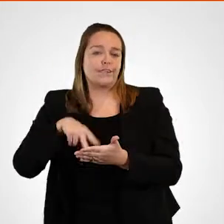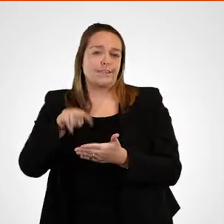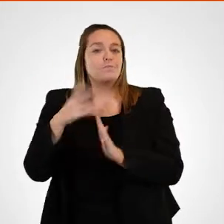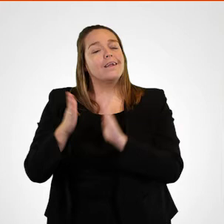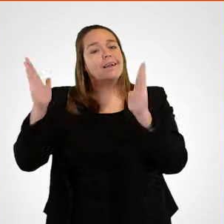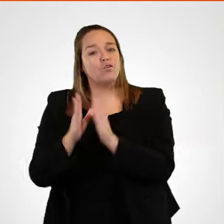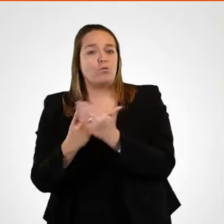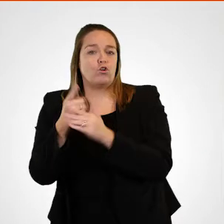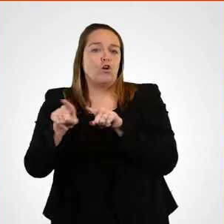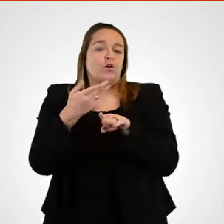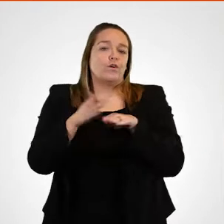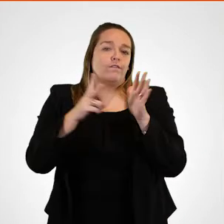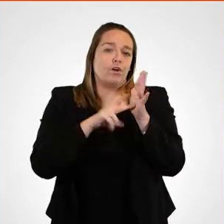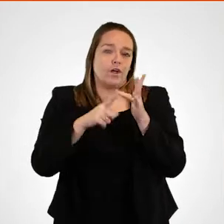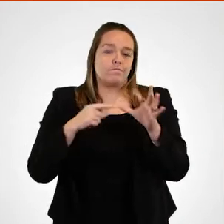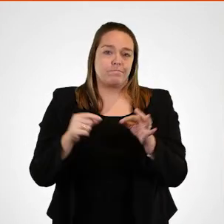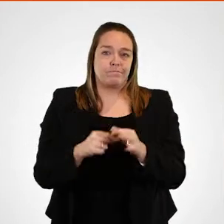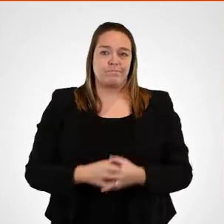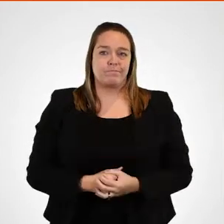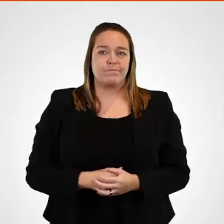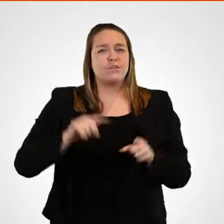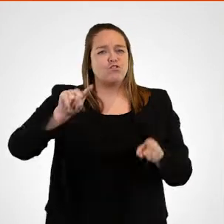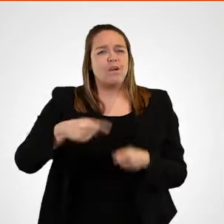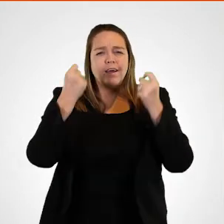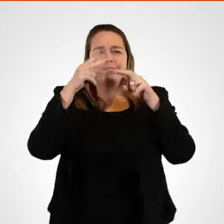We have that challenge of understanding figurative language,